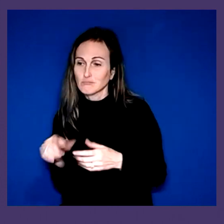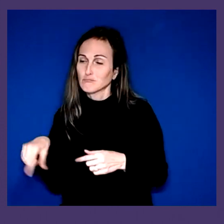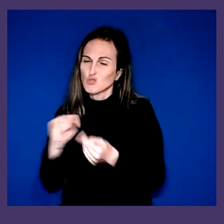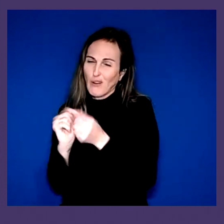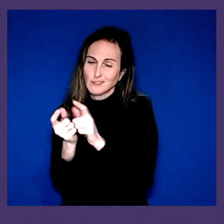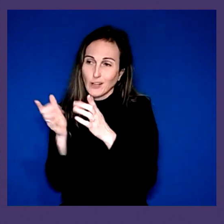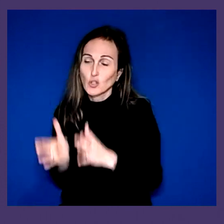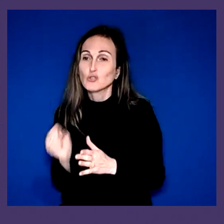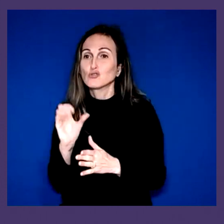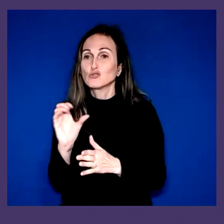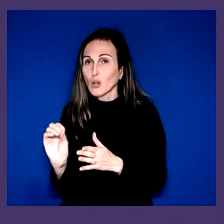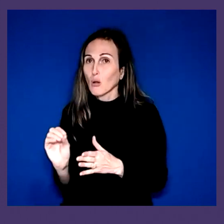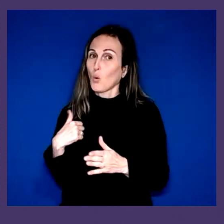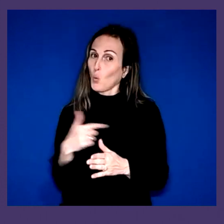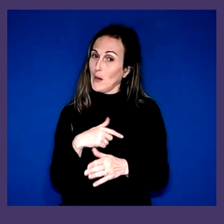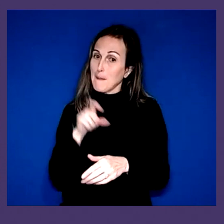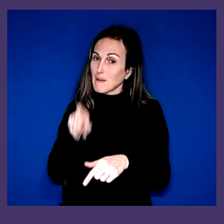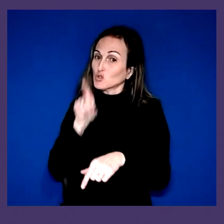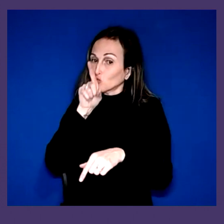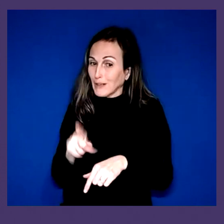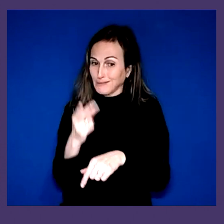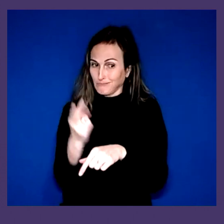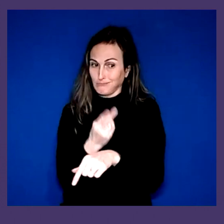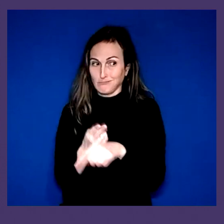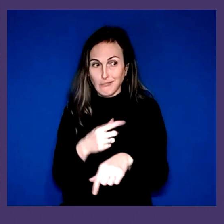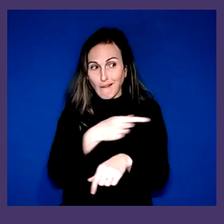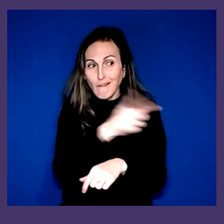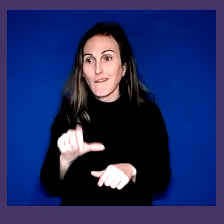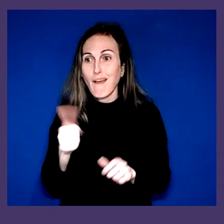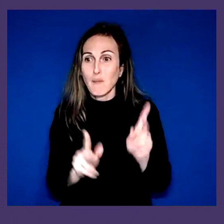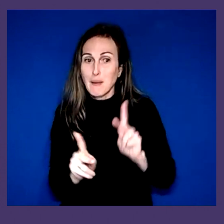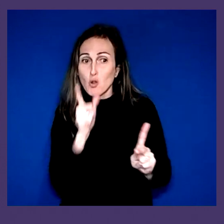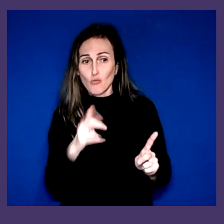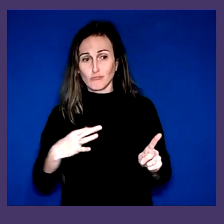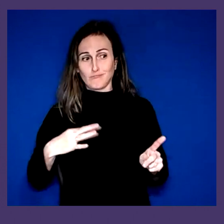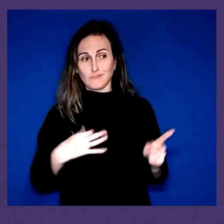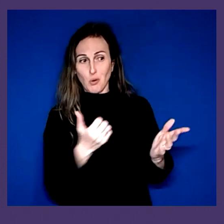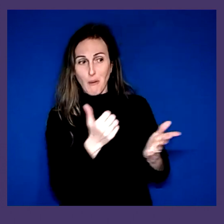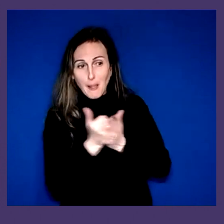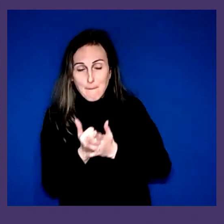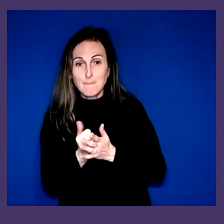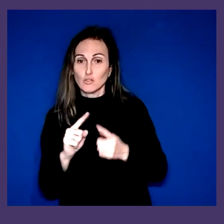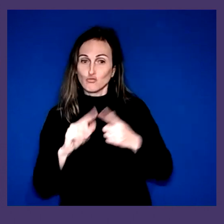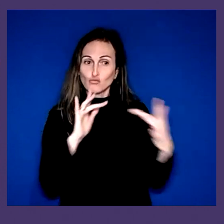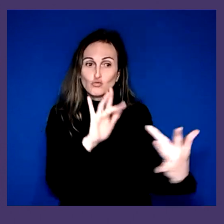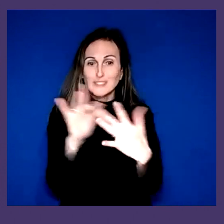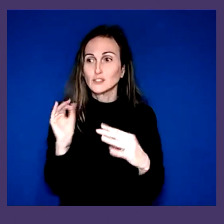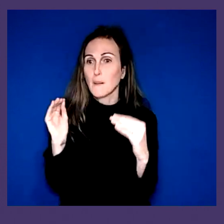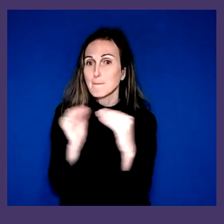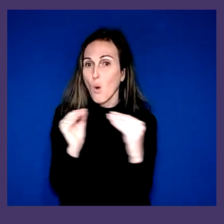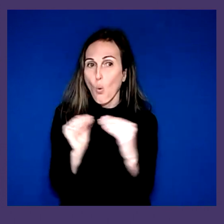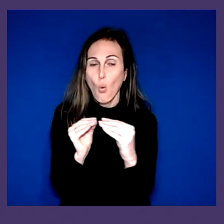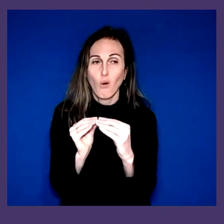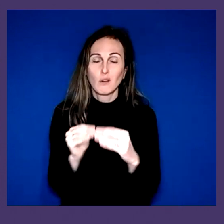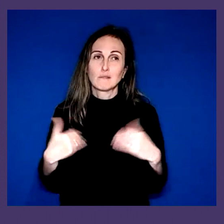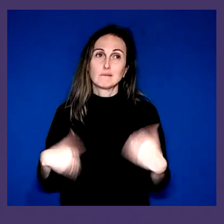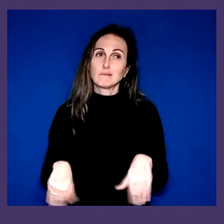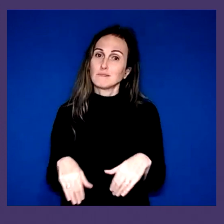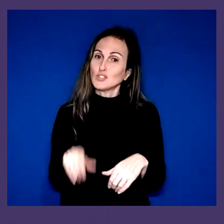It's really important also to work with people and organizations that get what you get, and you need that energy, that gas in the tank.